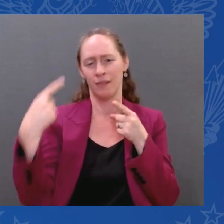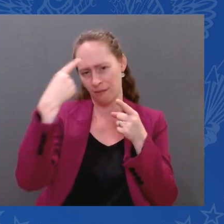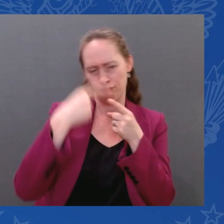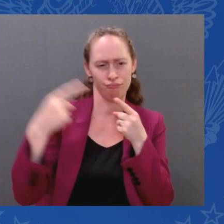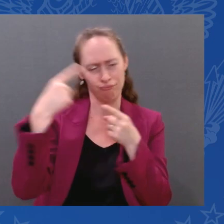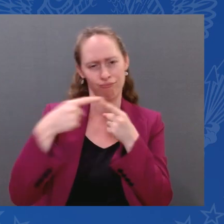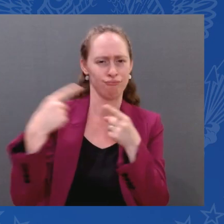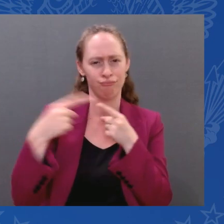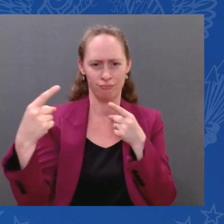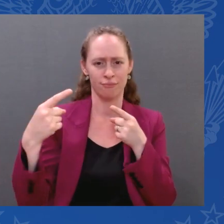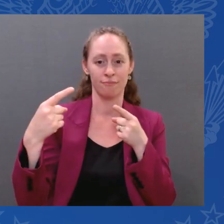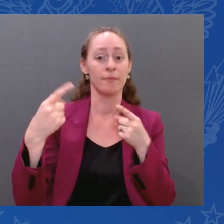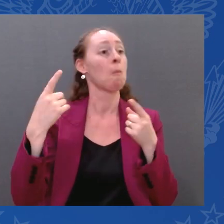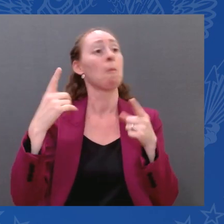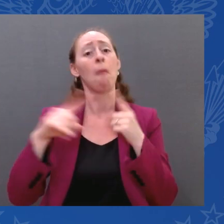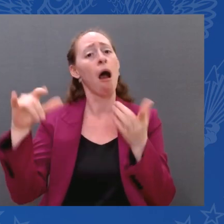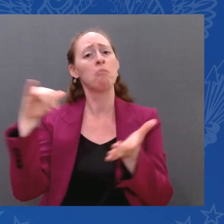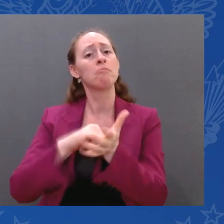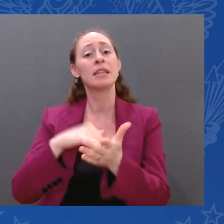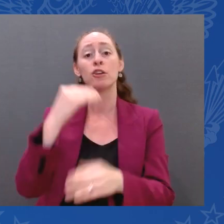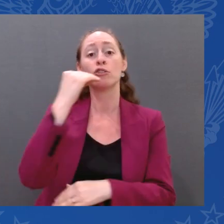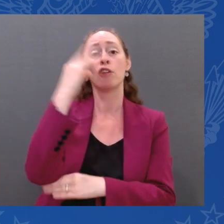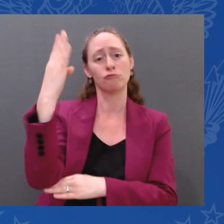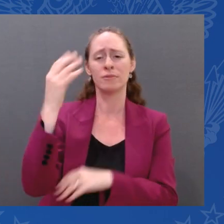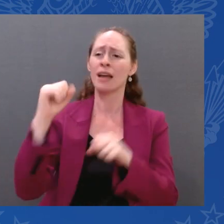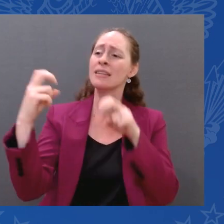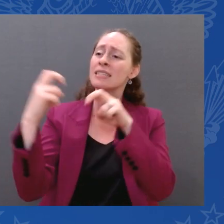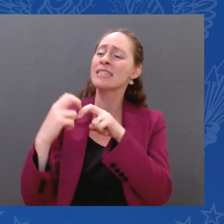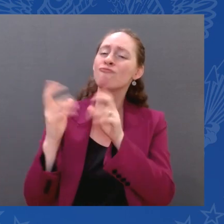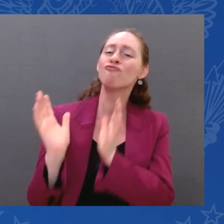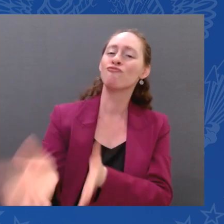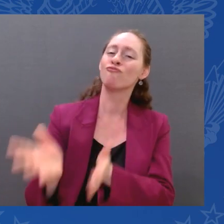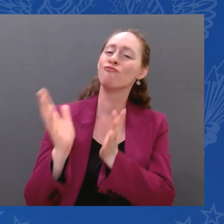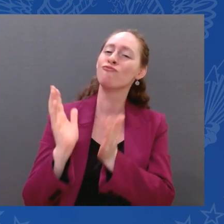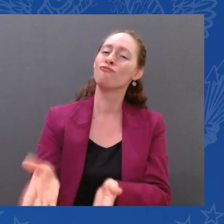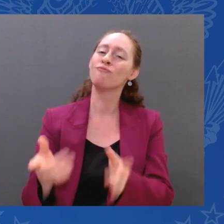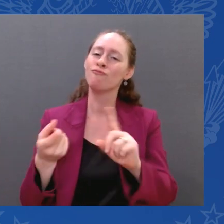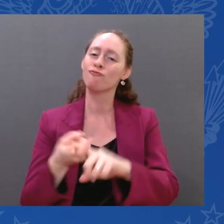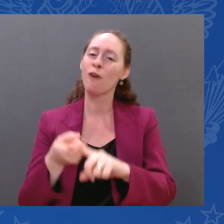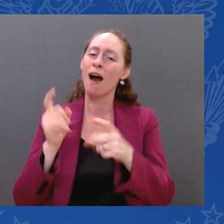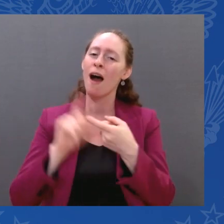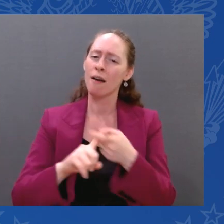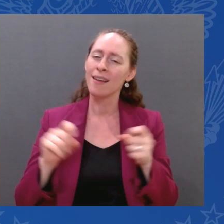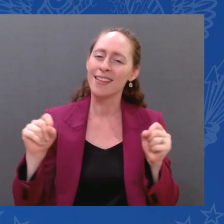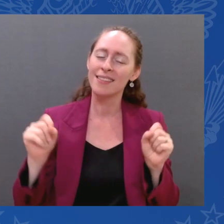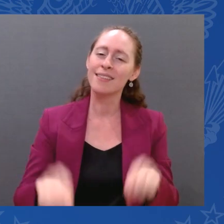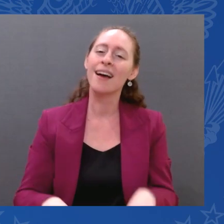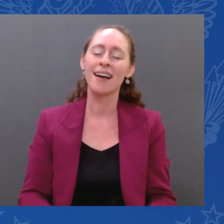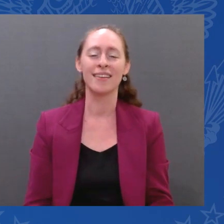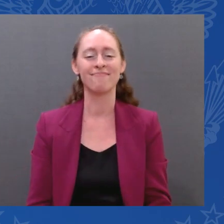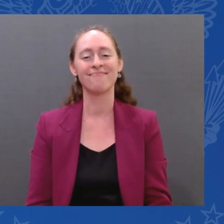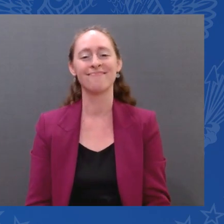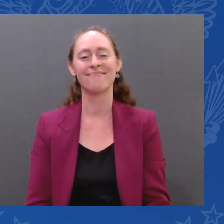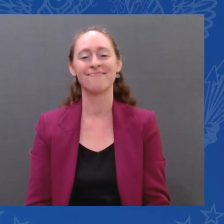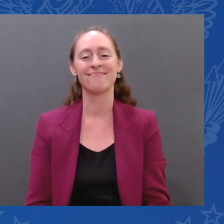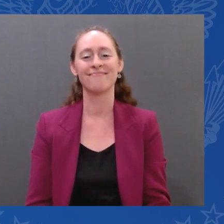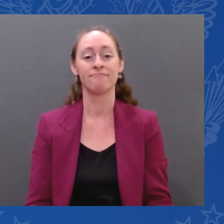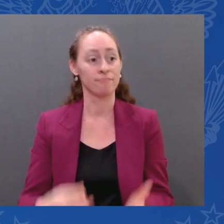We ran against each other, which I didn't like on tickets to the highest office in the land. I was a candidate for vice president. He was the candidate for president.